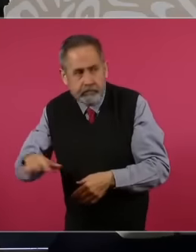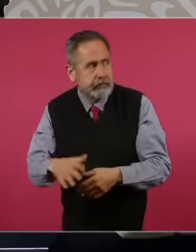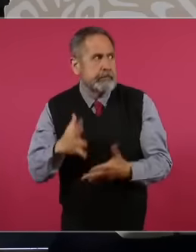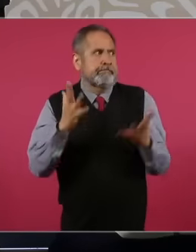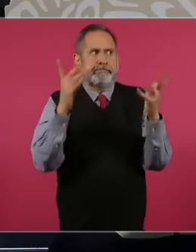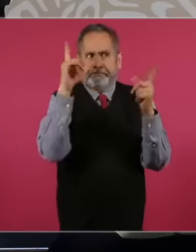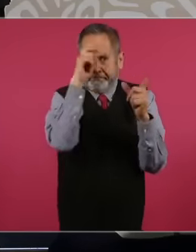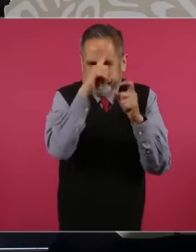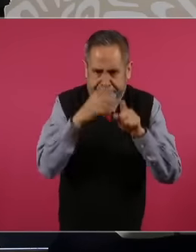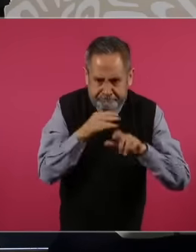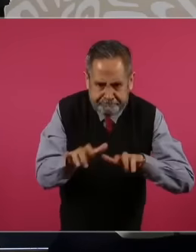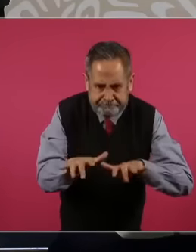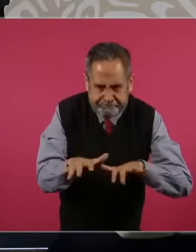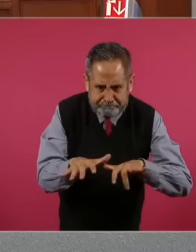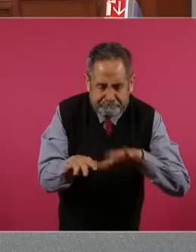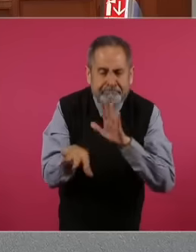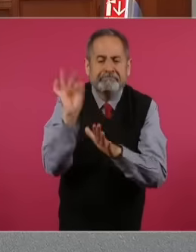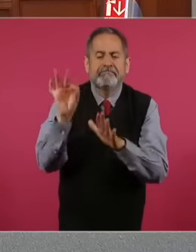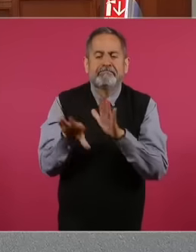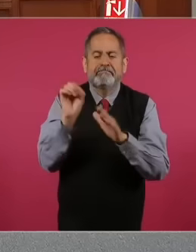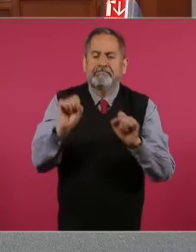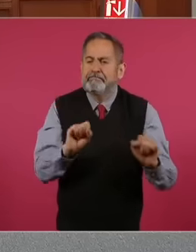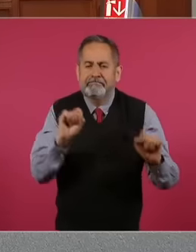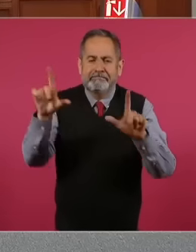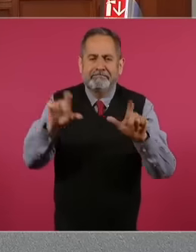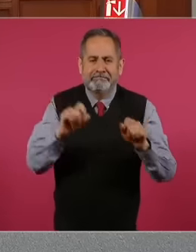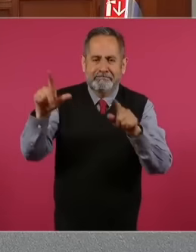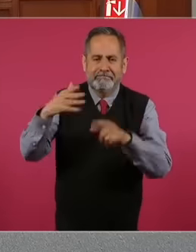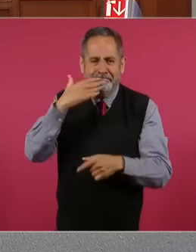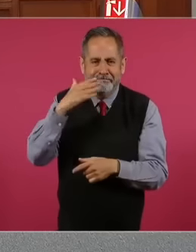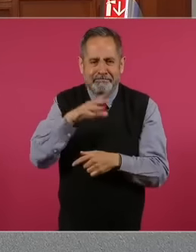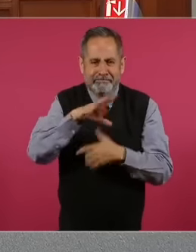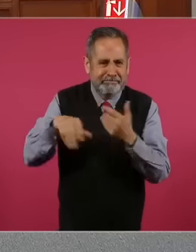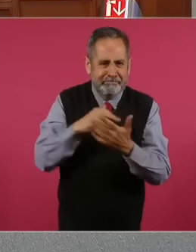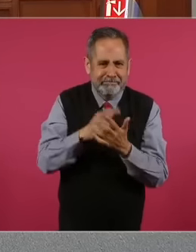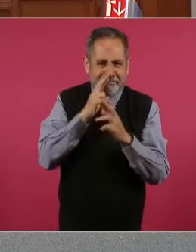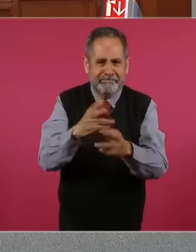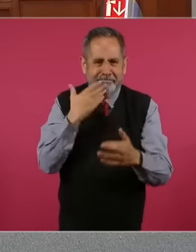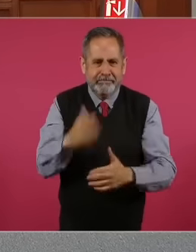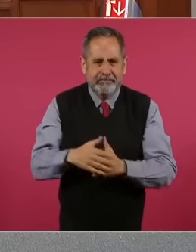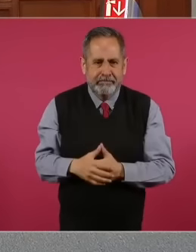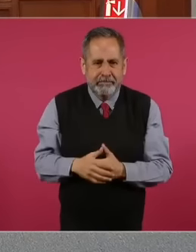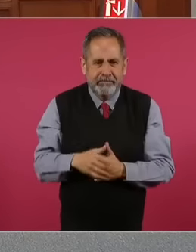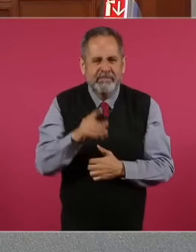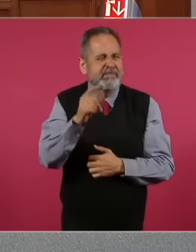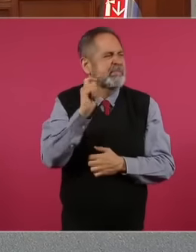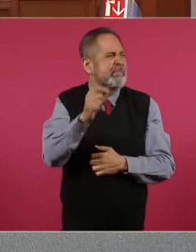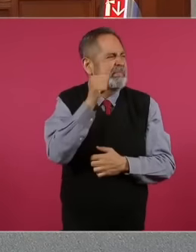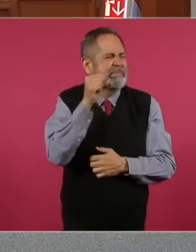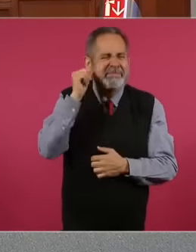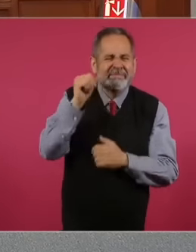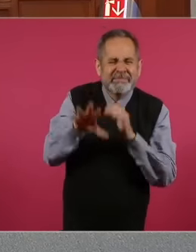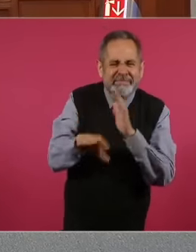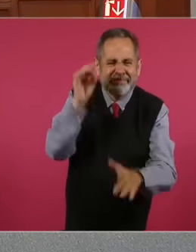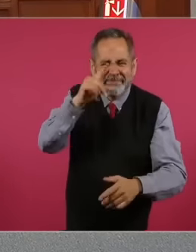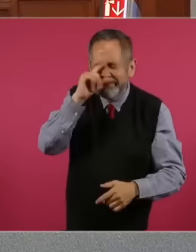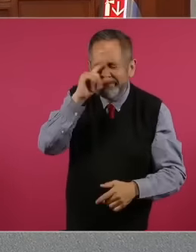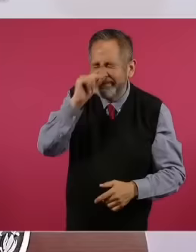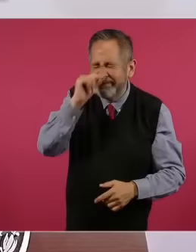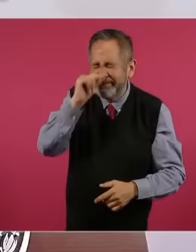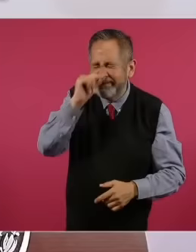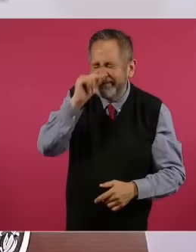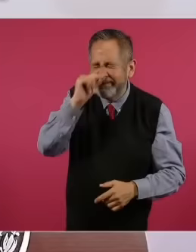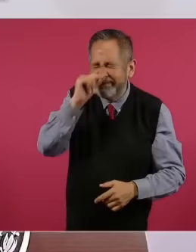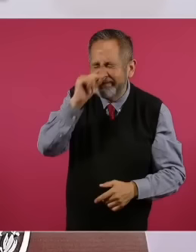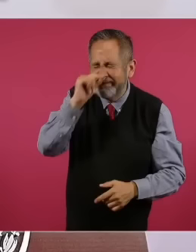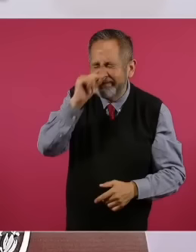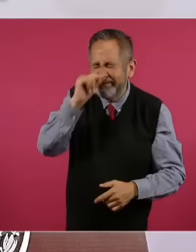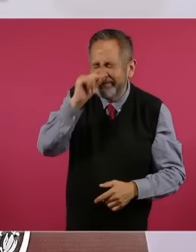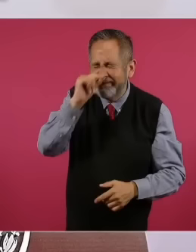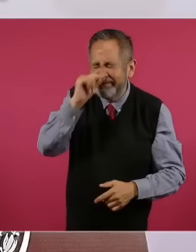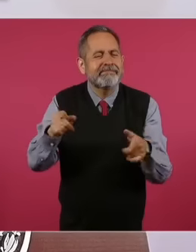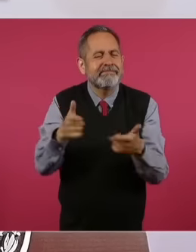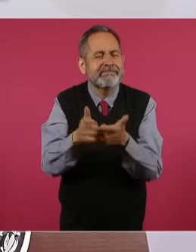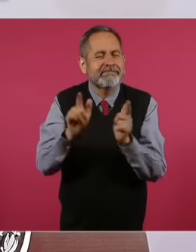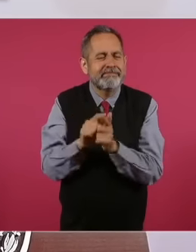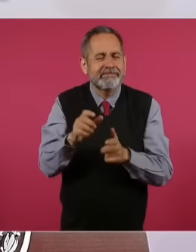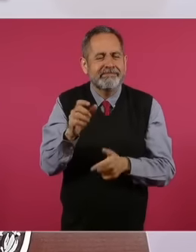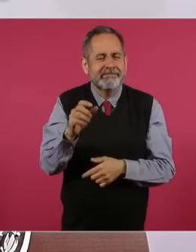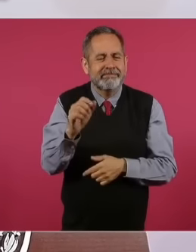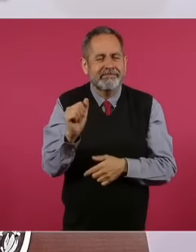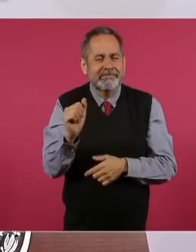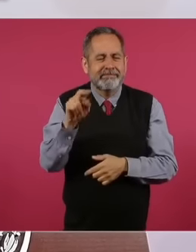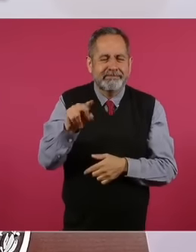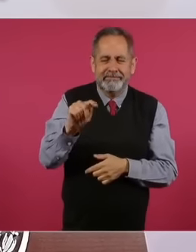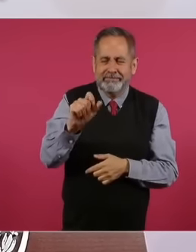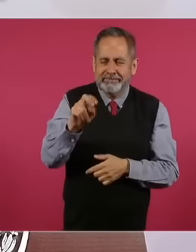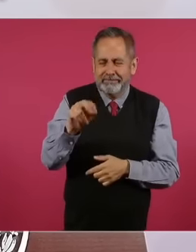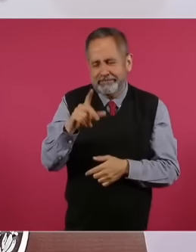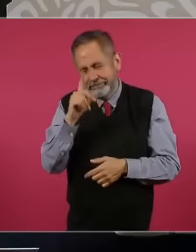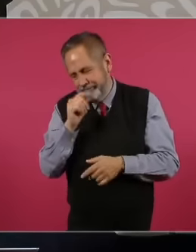very difficult tasks and all of them are solved only yesterday when the Sonora Santanera s Este did not come out